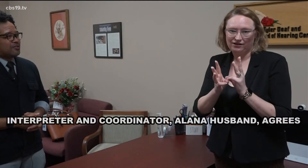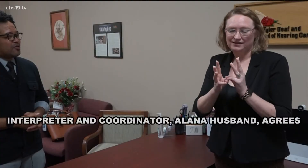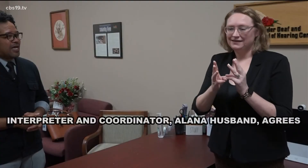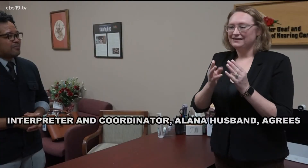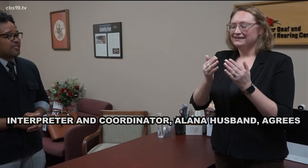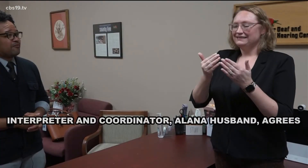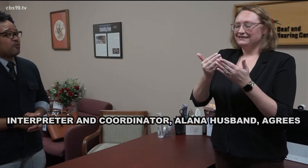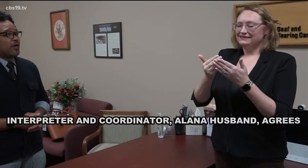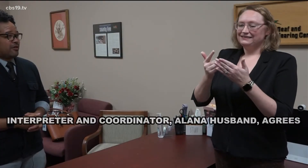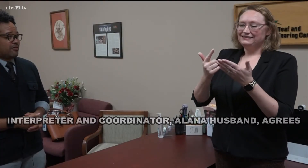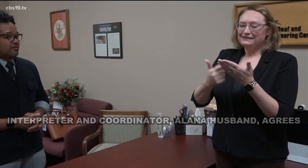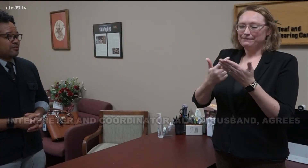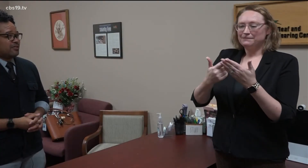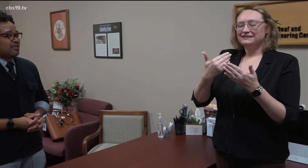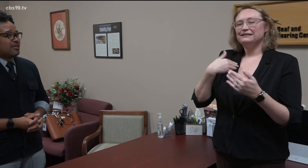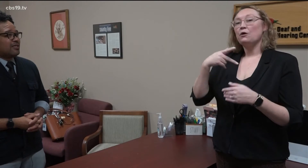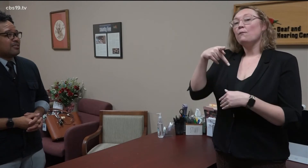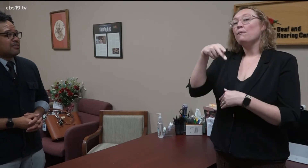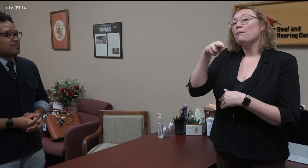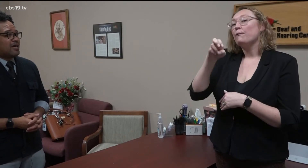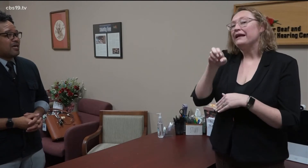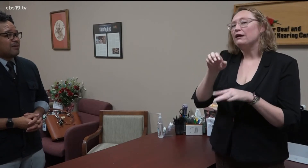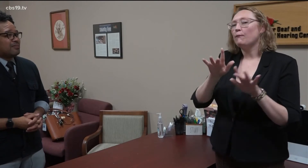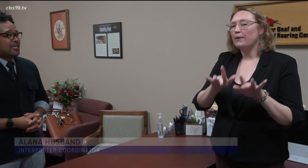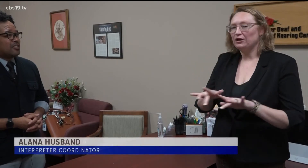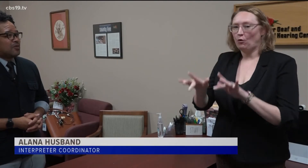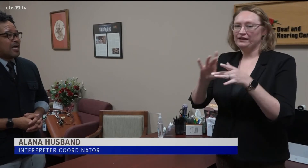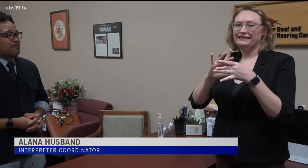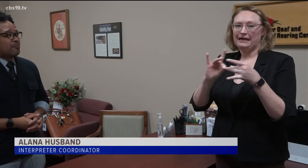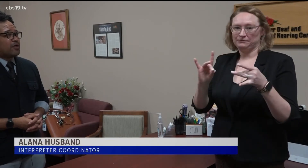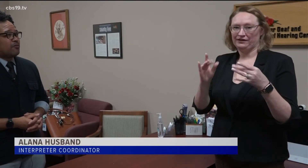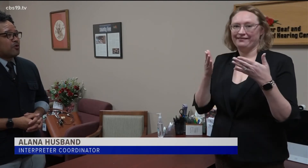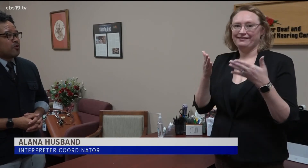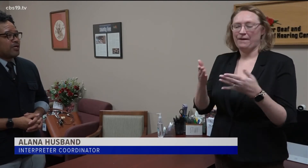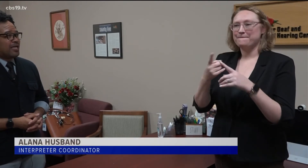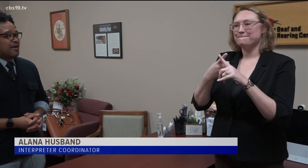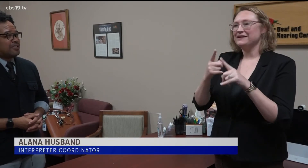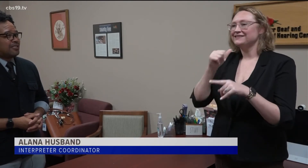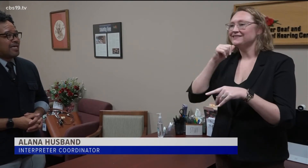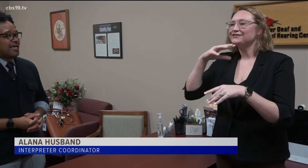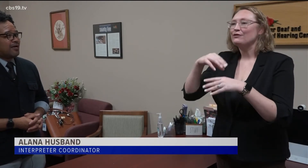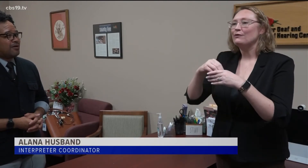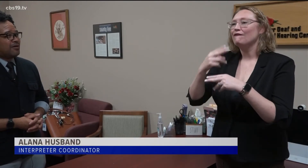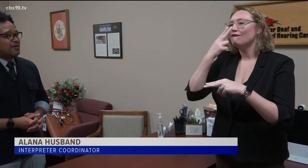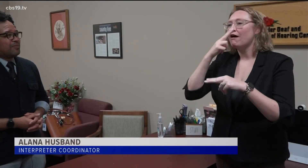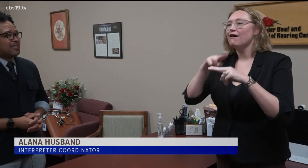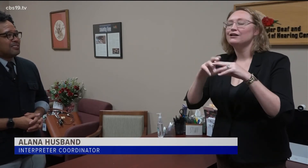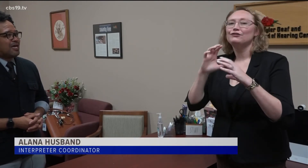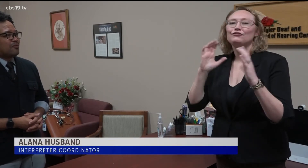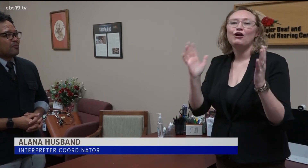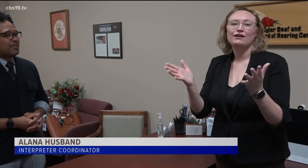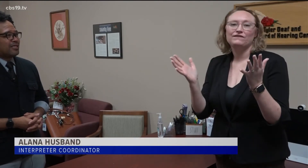Alana Husband agrees. Sometimes they do have a prerecorded caption there, but it's not really.